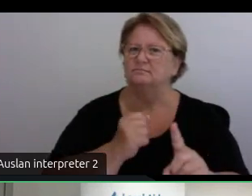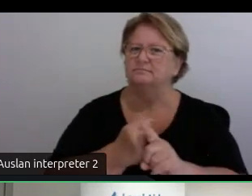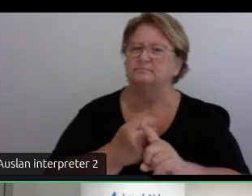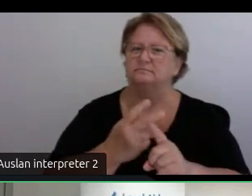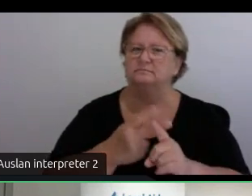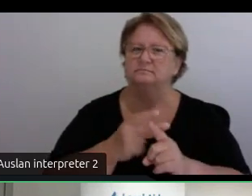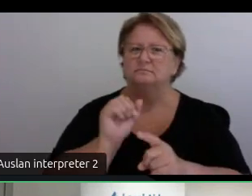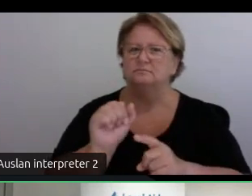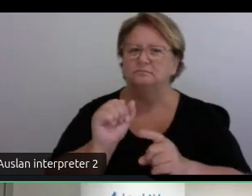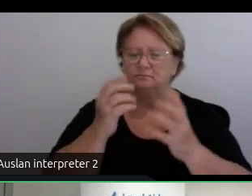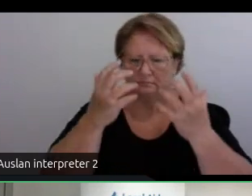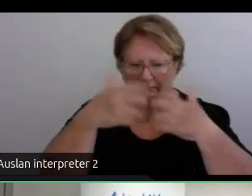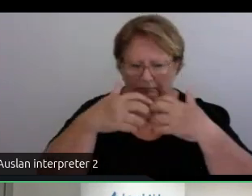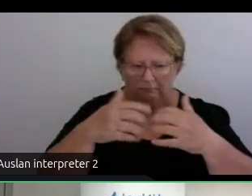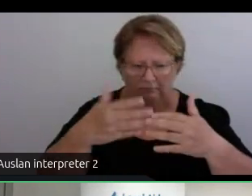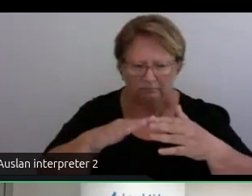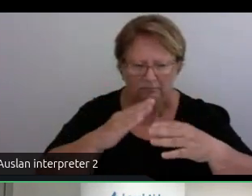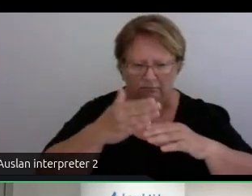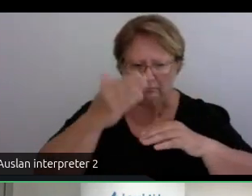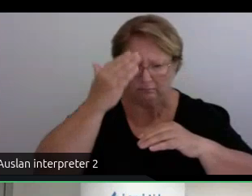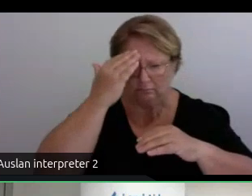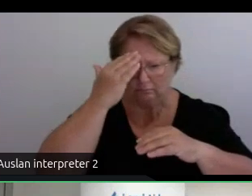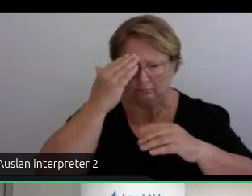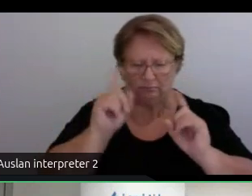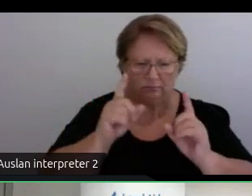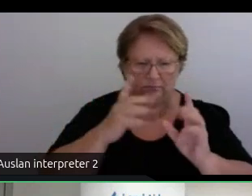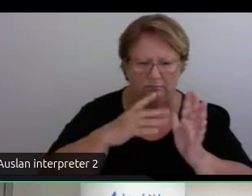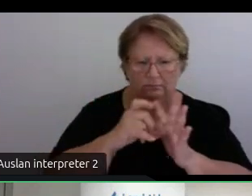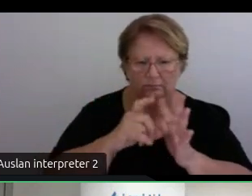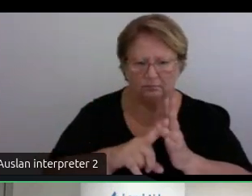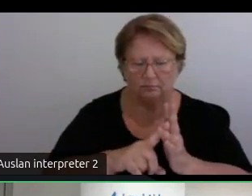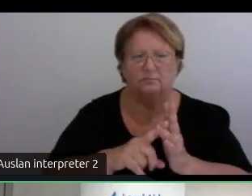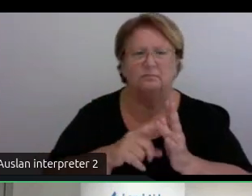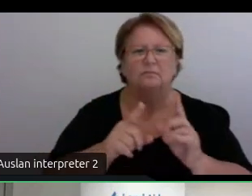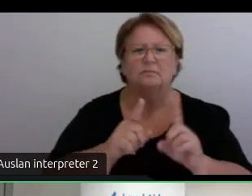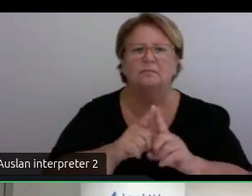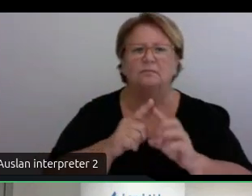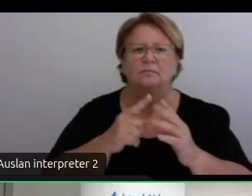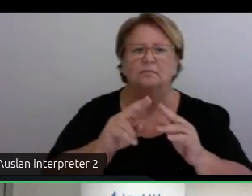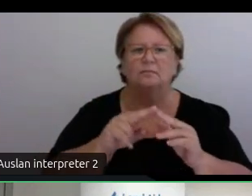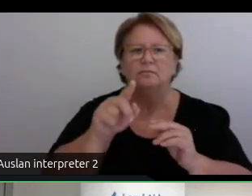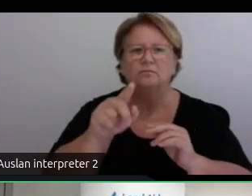more difficult for you to to do all those things. And and if you're not clearly explaining stuff, my